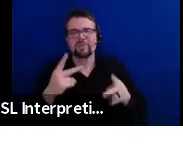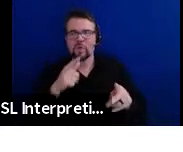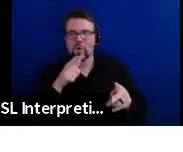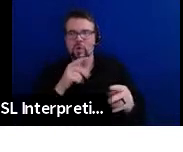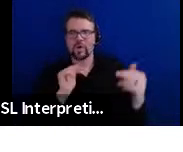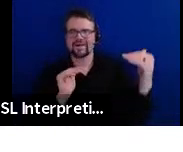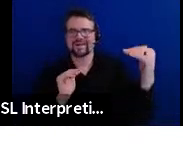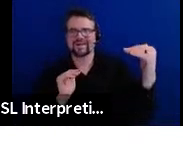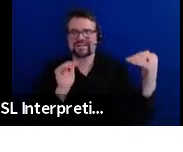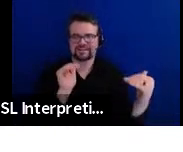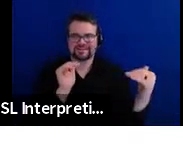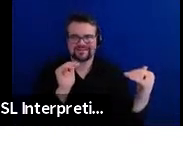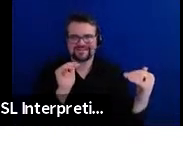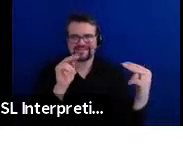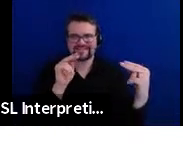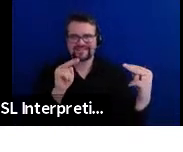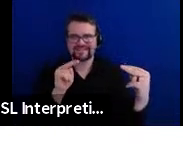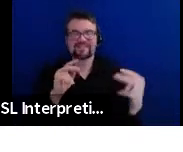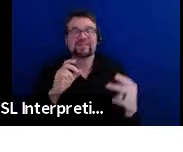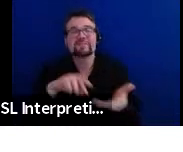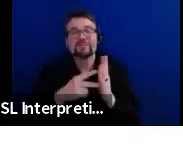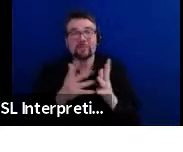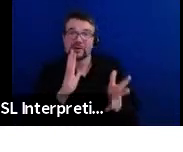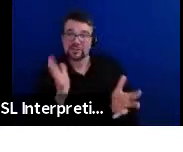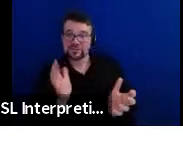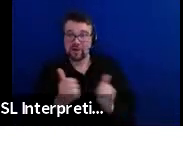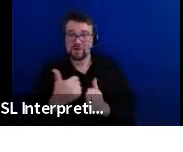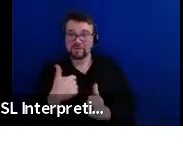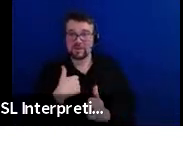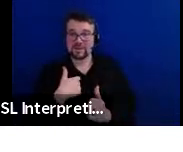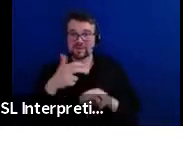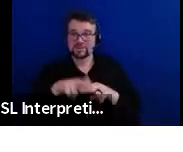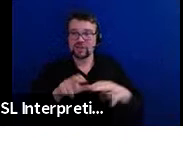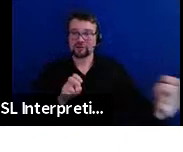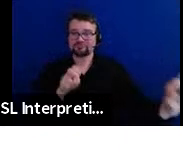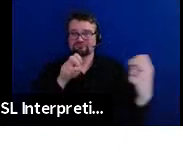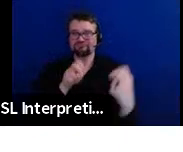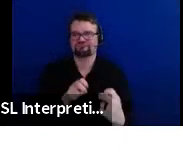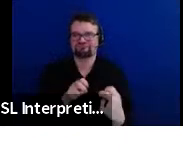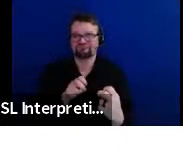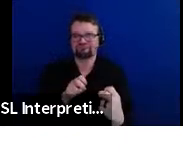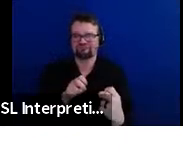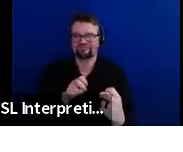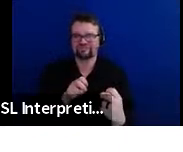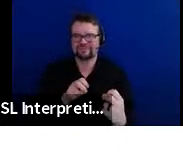SO BRING A CHAIR UP TO CHAT. THERE'S NOTHING WORSE THAN HAVING A CONVERSATION WITH SOMEONE'S STOMACH.